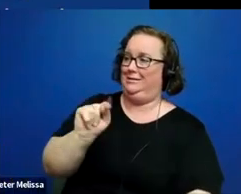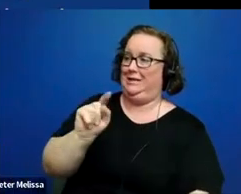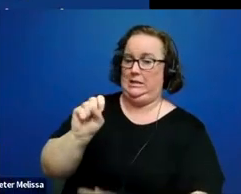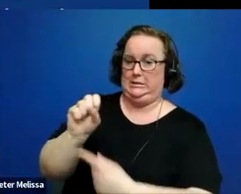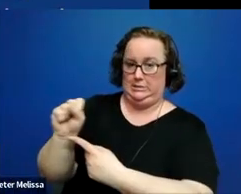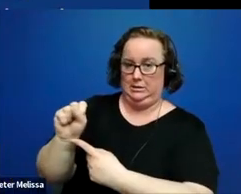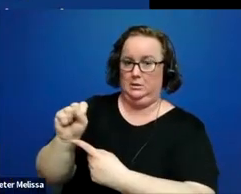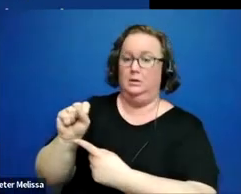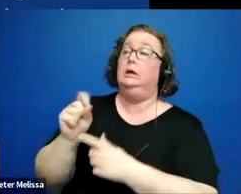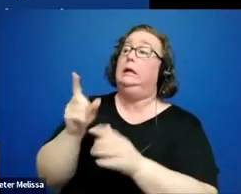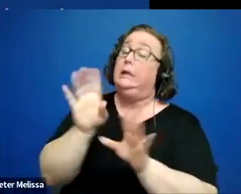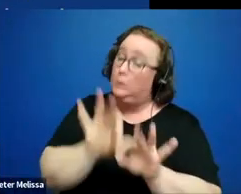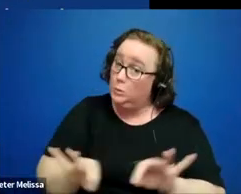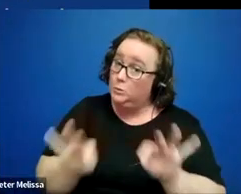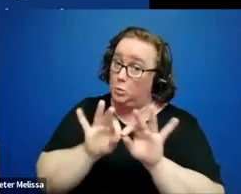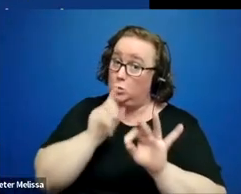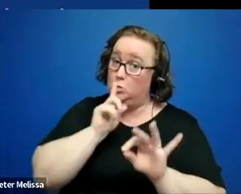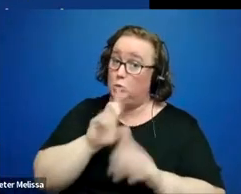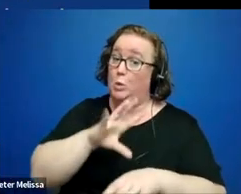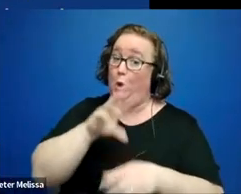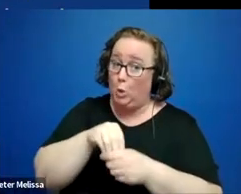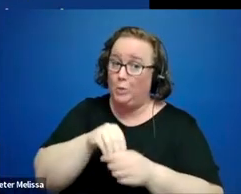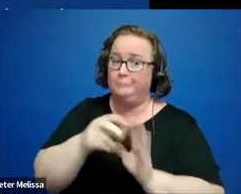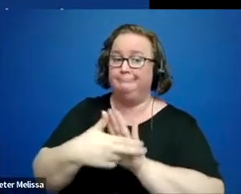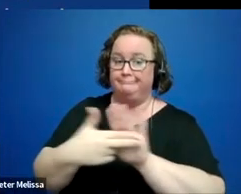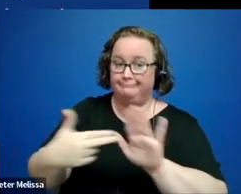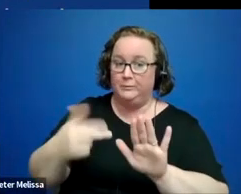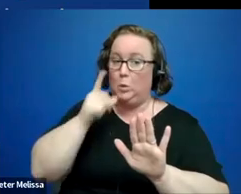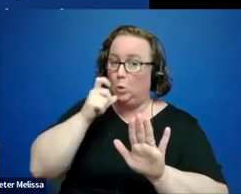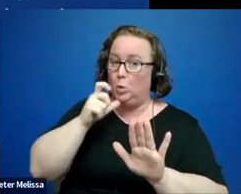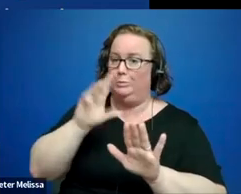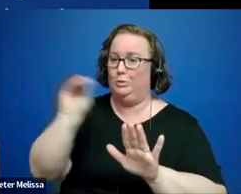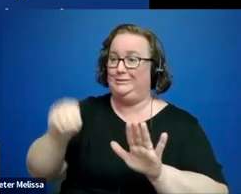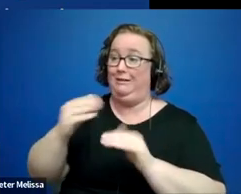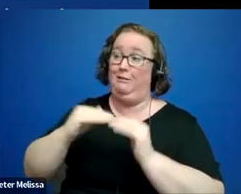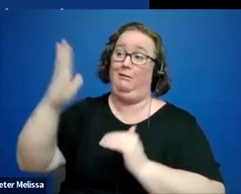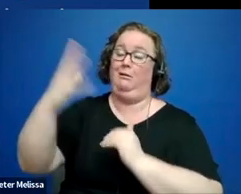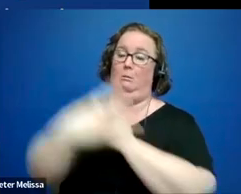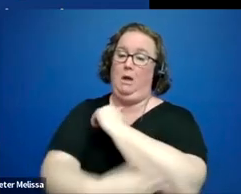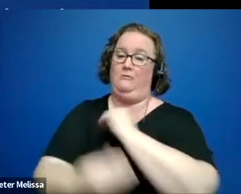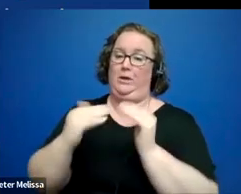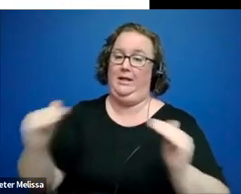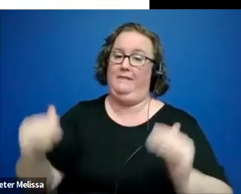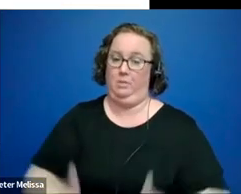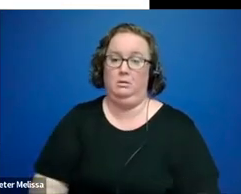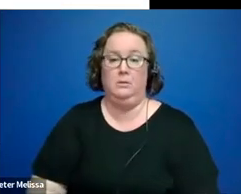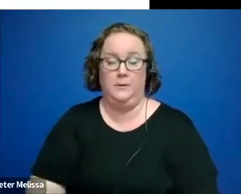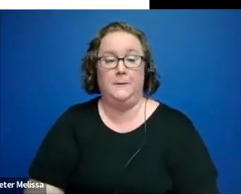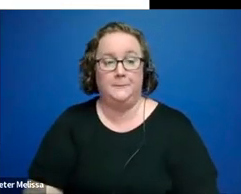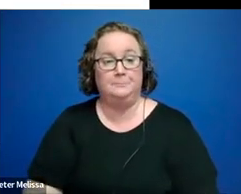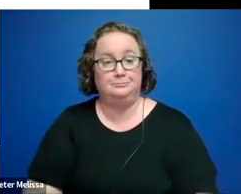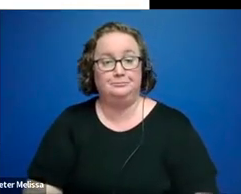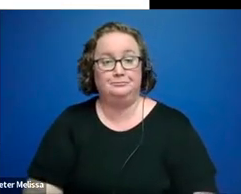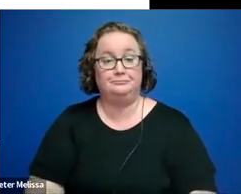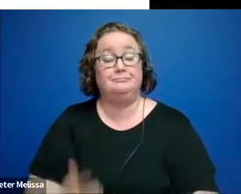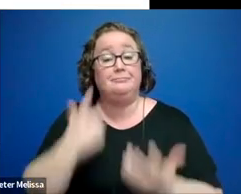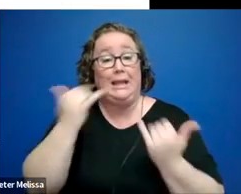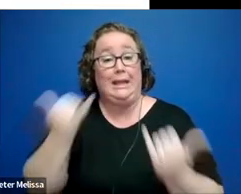percentage of people above the federal poverty level. I'm going to hand it over to Laurin